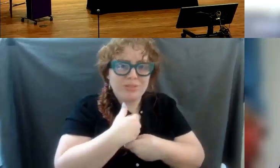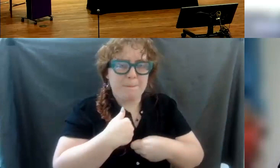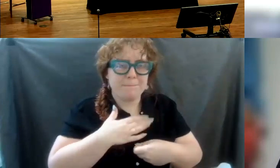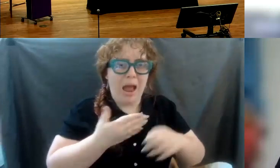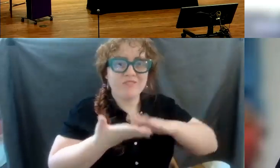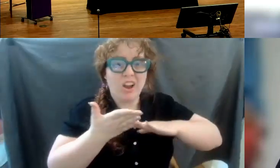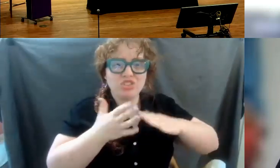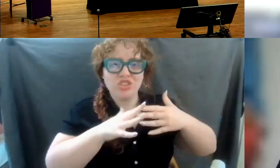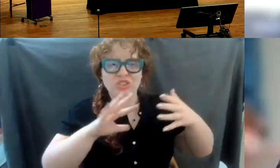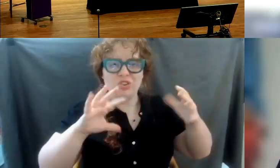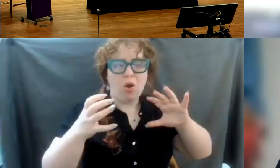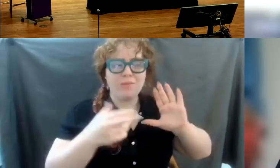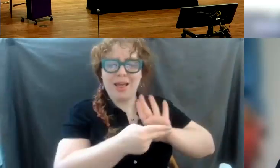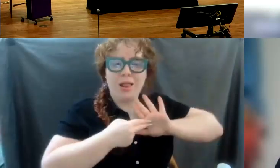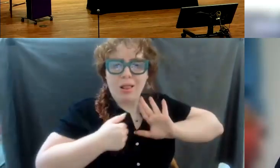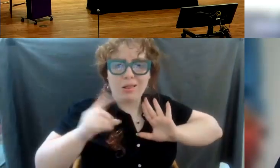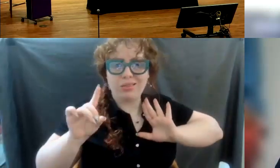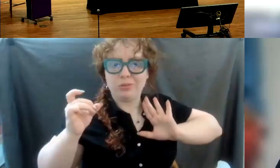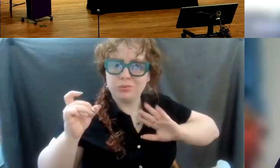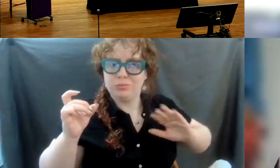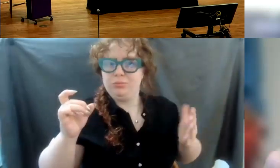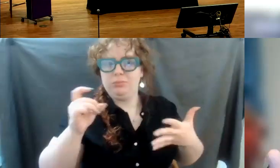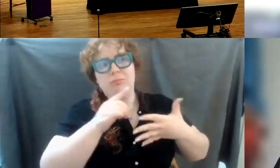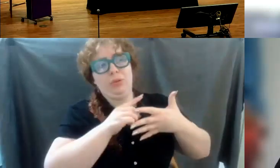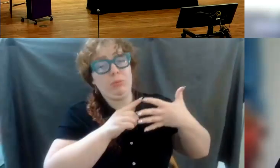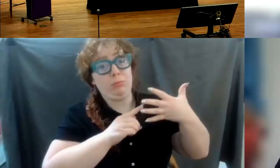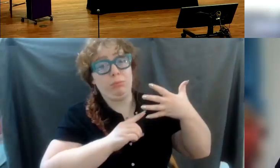then I get labeled with a variety of sort of notions of labels